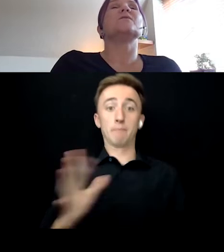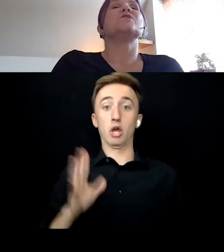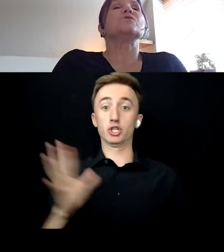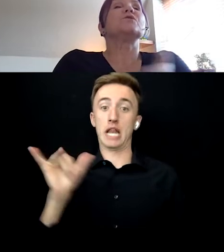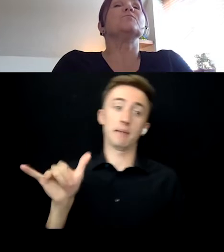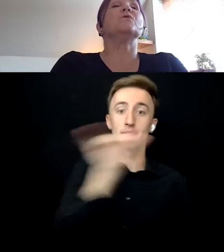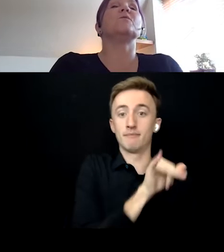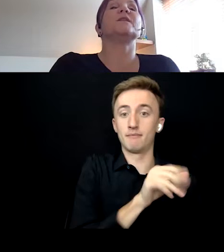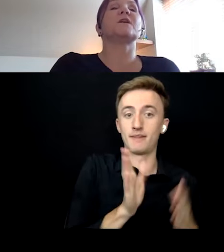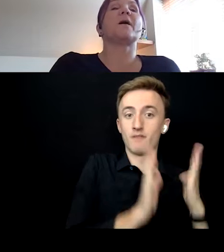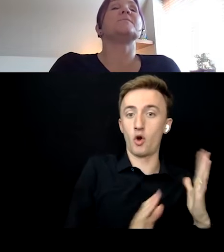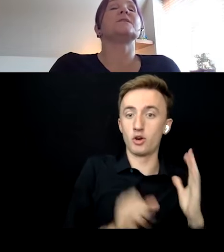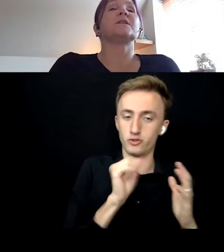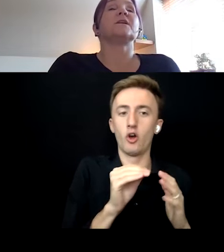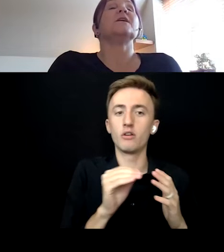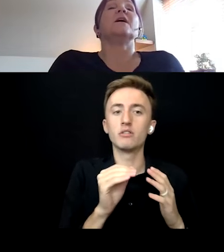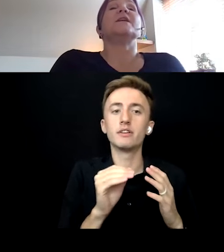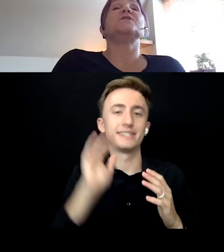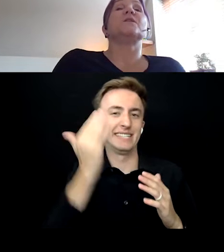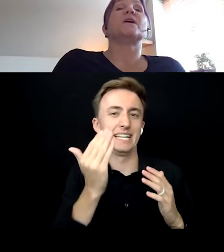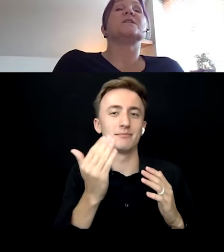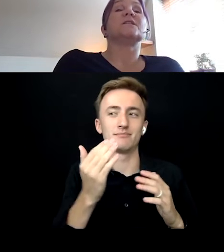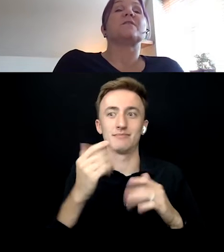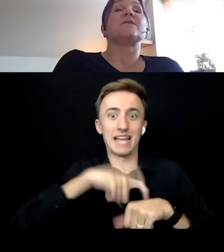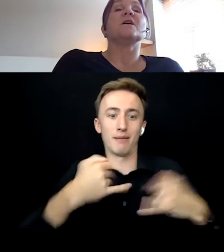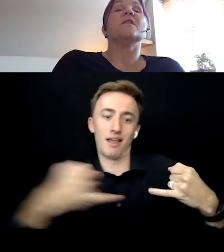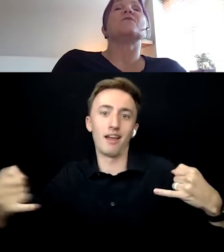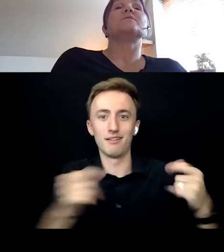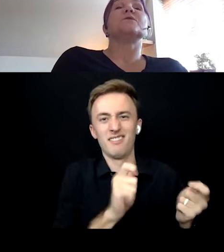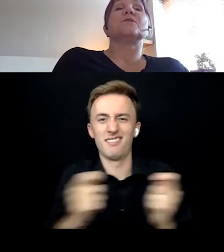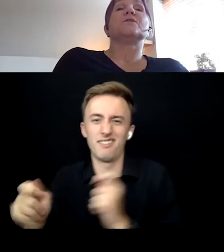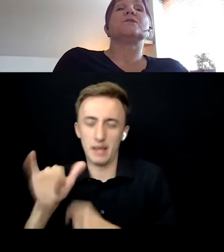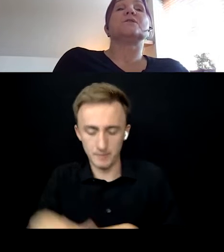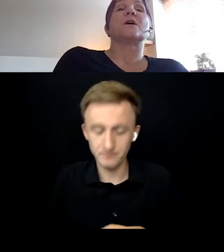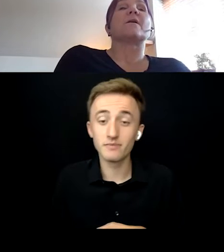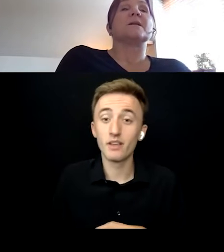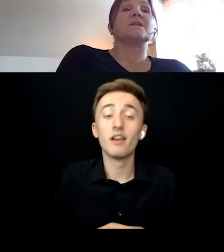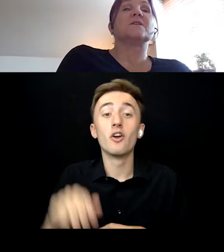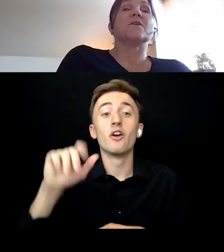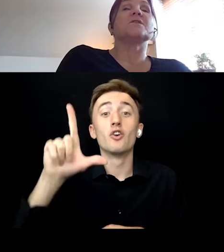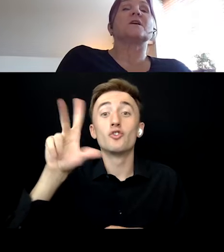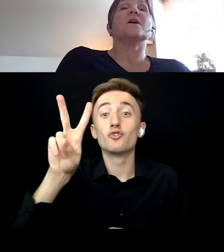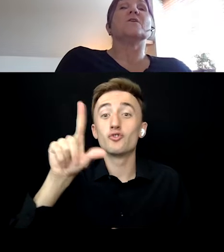so it's moving with the times. And then in 2007 the voice moved on to Sara Mendez Da Costa,